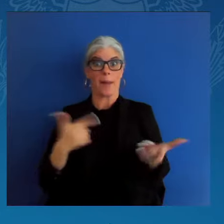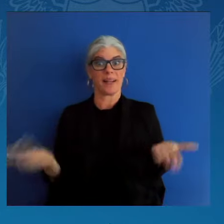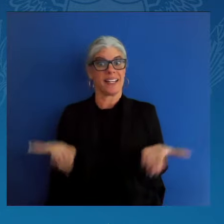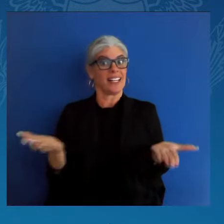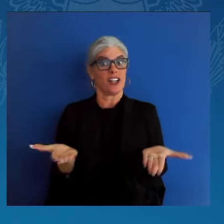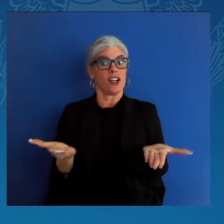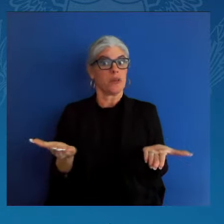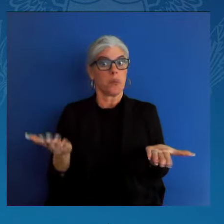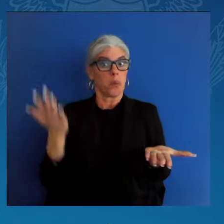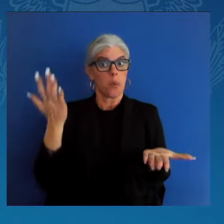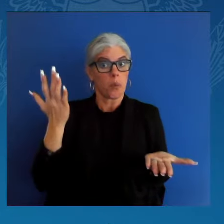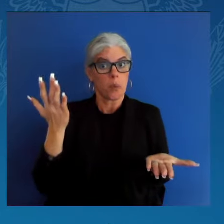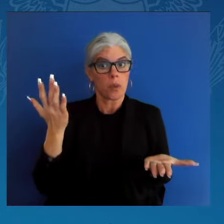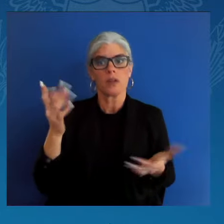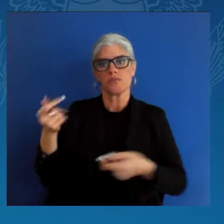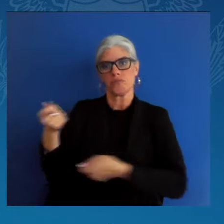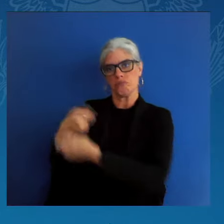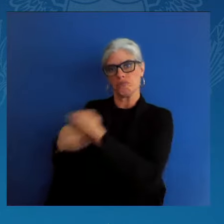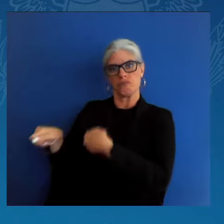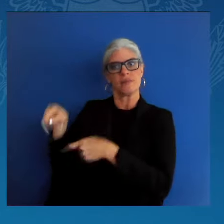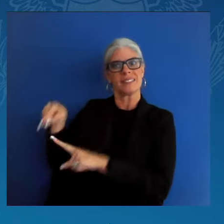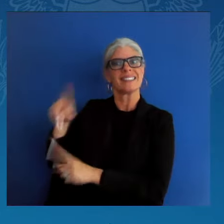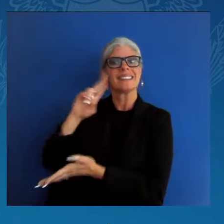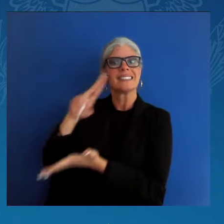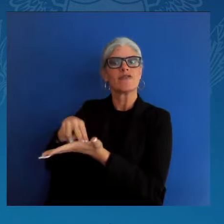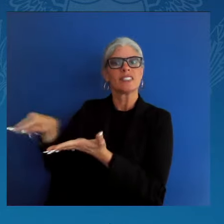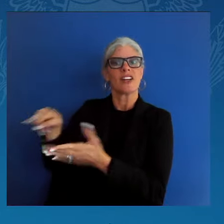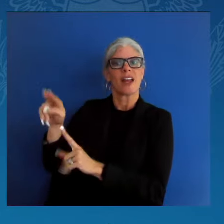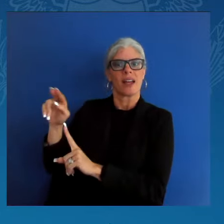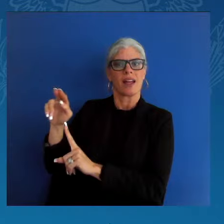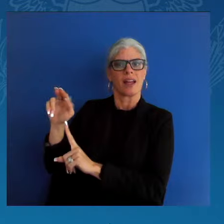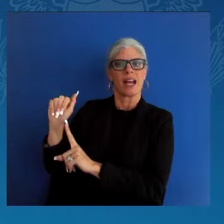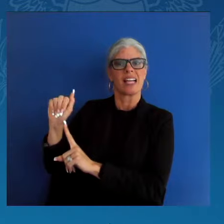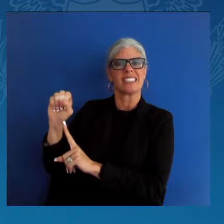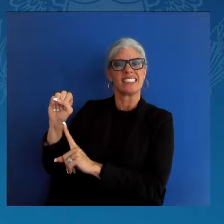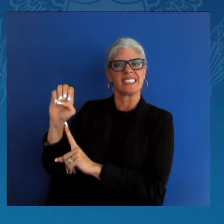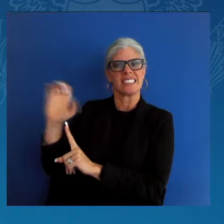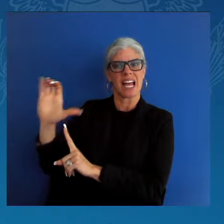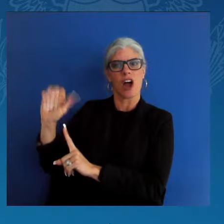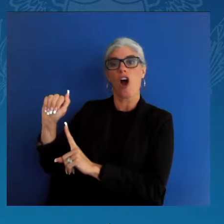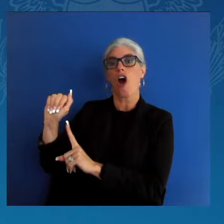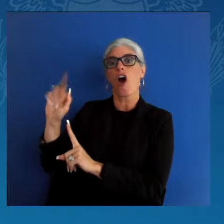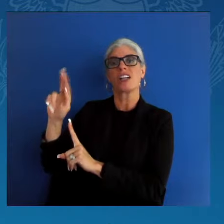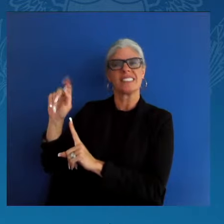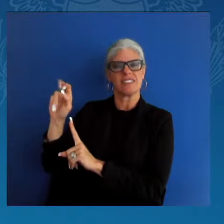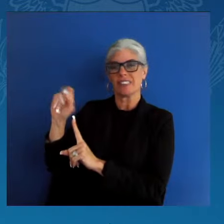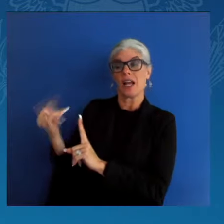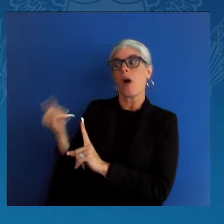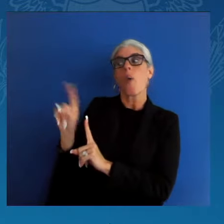just as space touches every aspect of our lives, it touches every aspect of the Defense Department, communications,